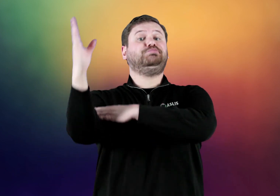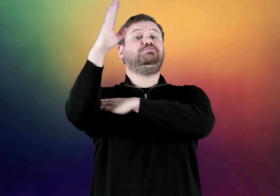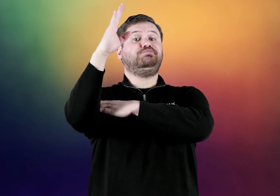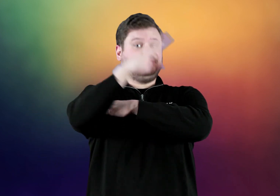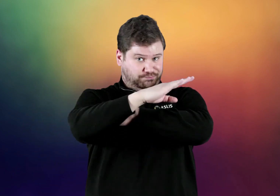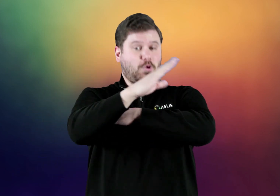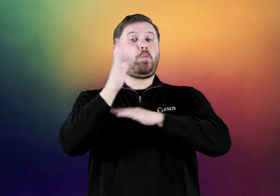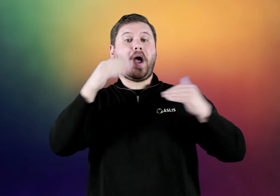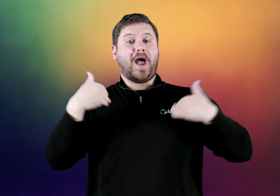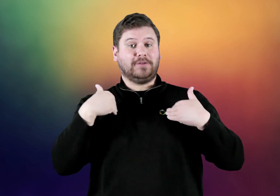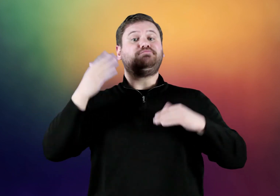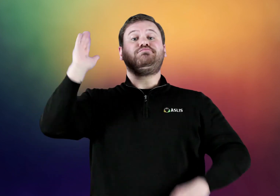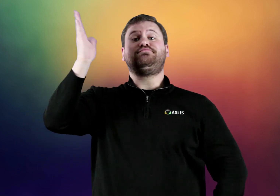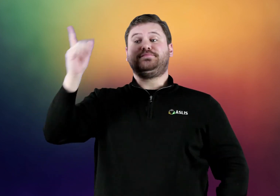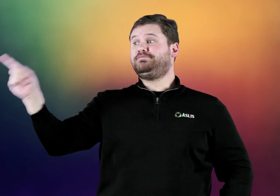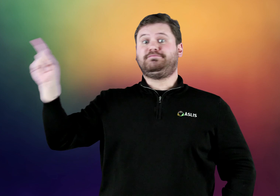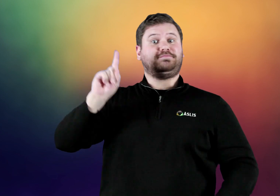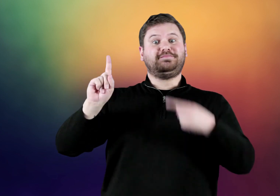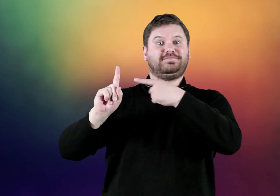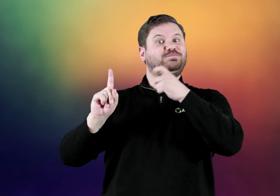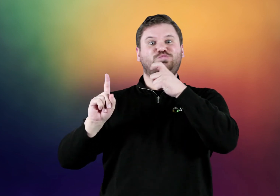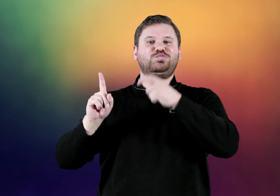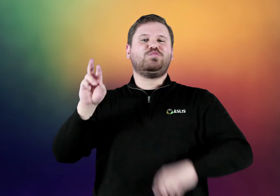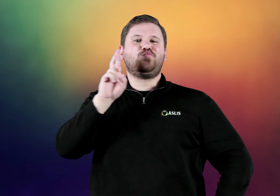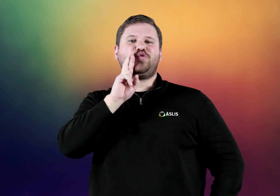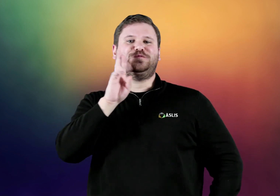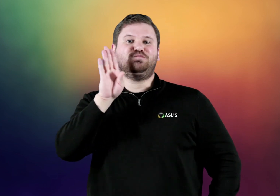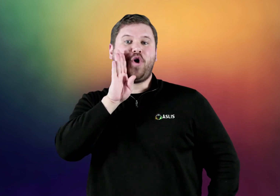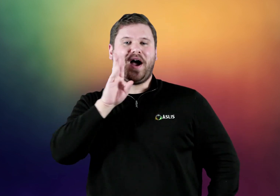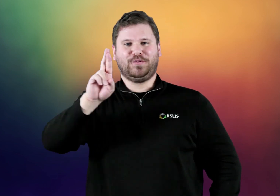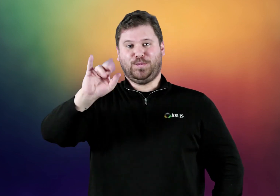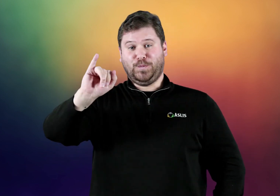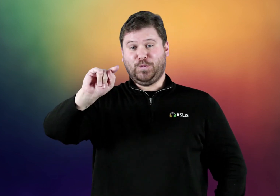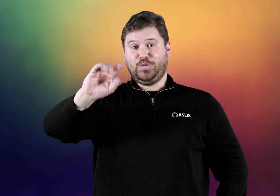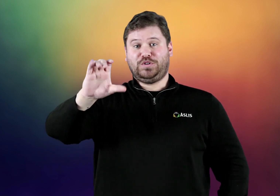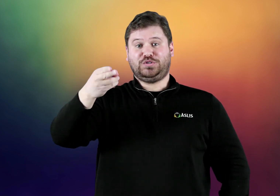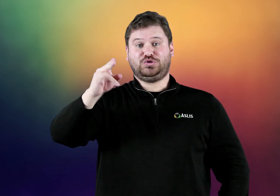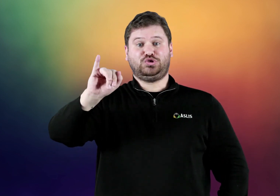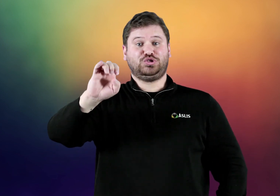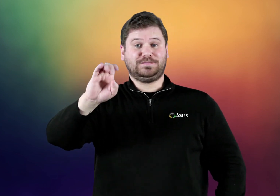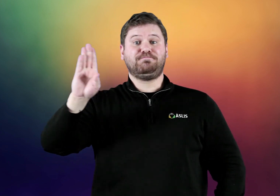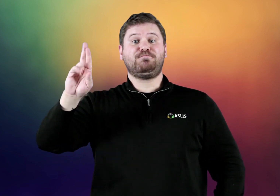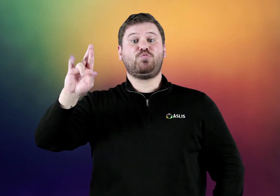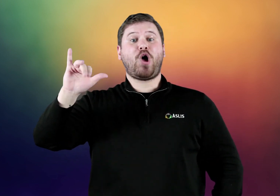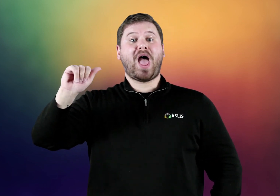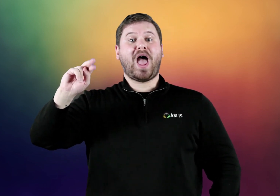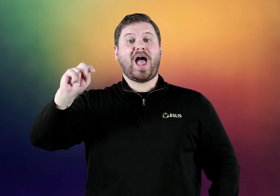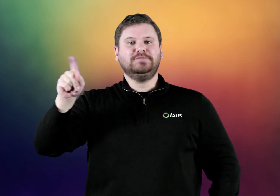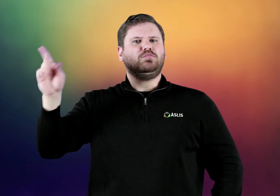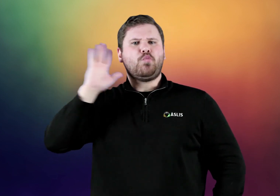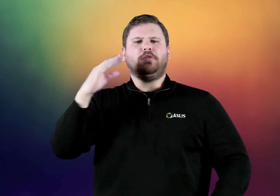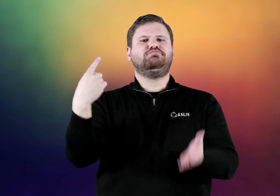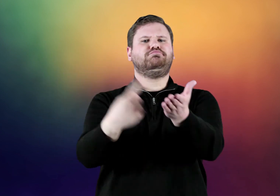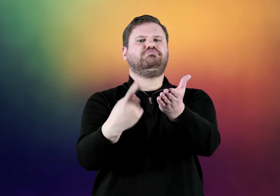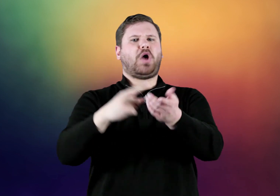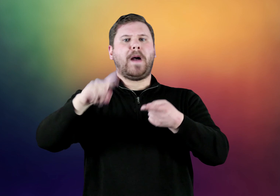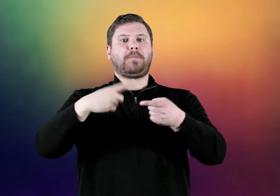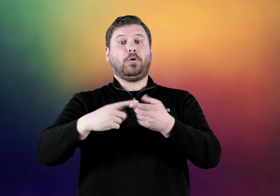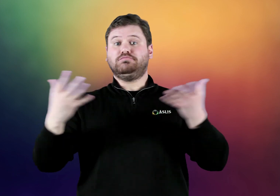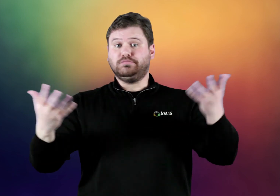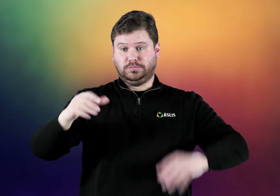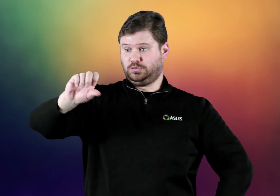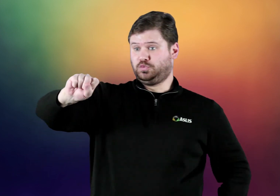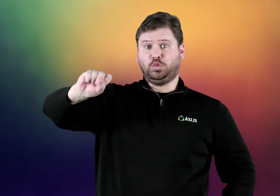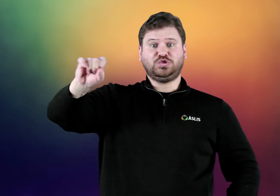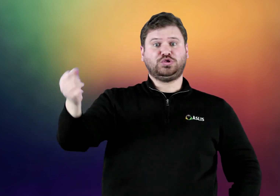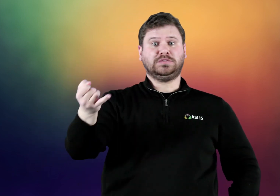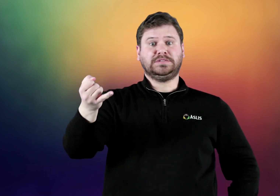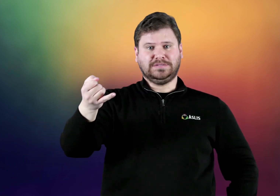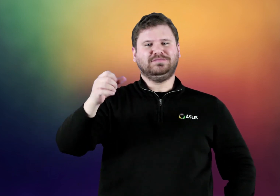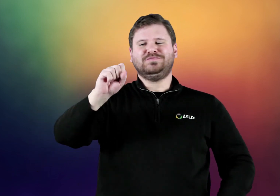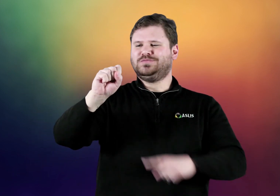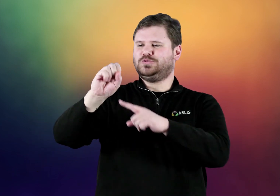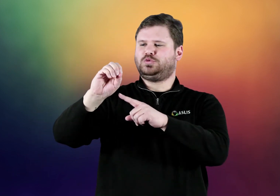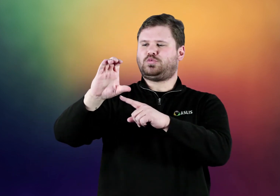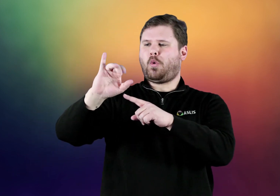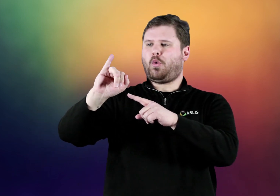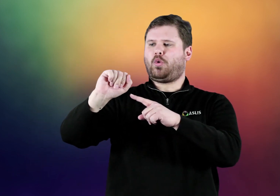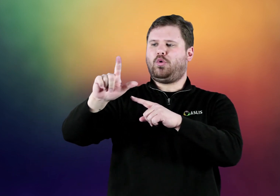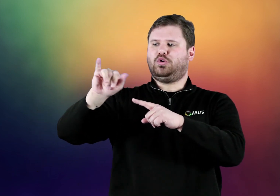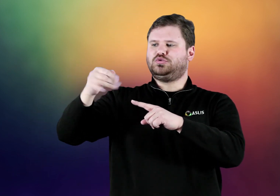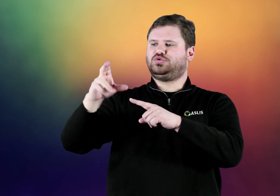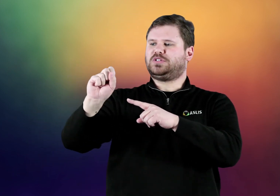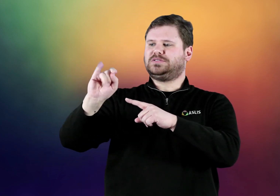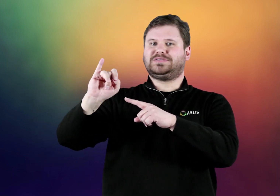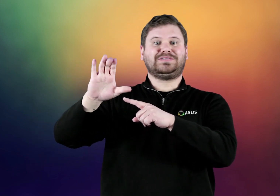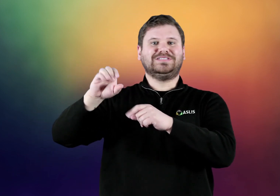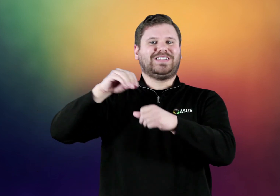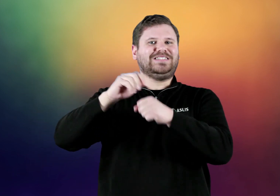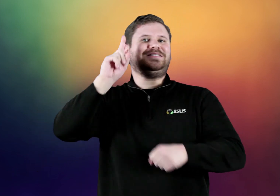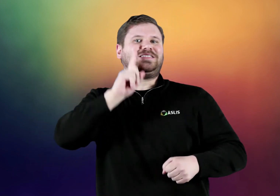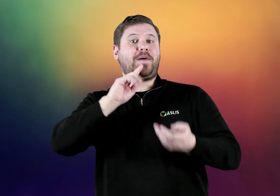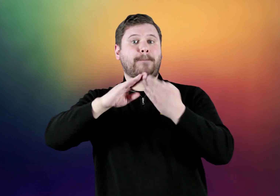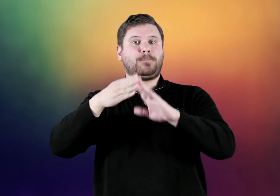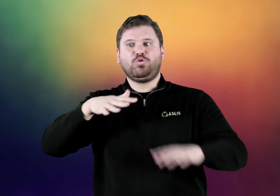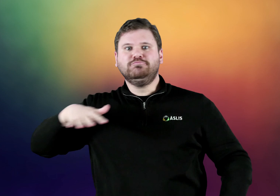In the afternoon, we will have Ritchie Bryant to present about social justice in the Deaf community.